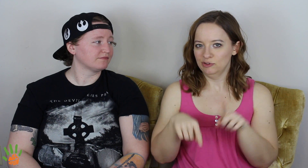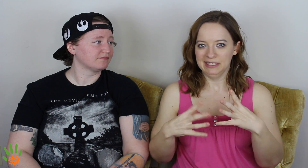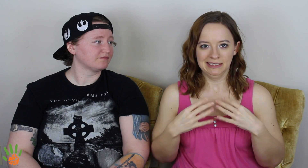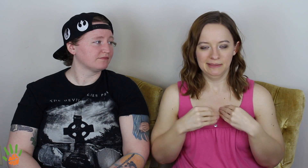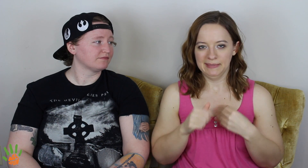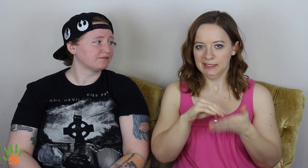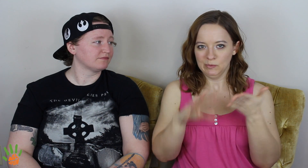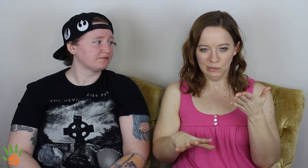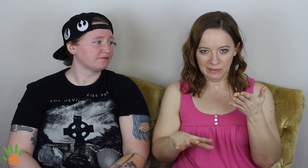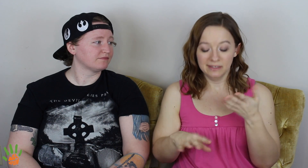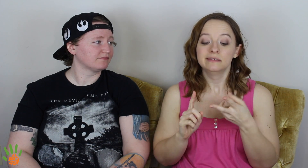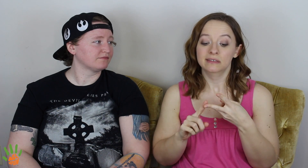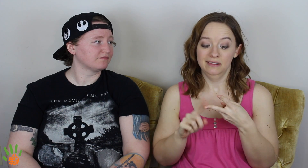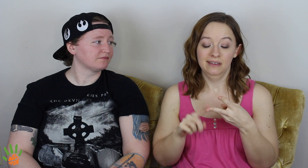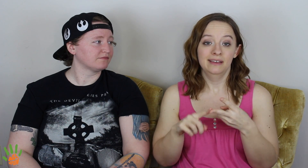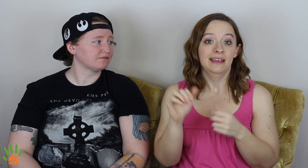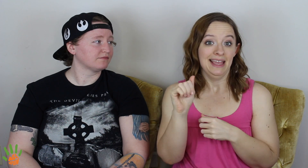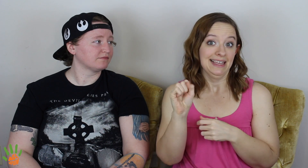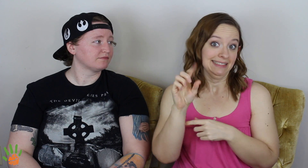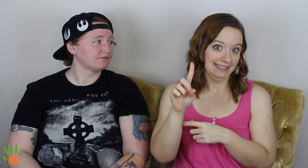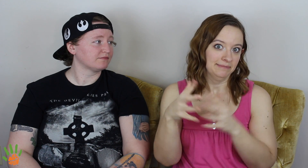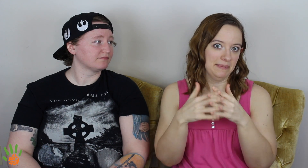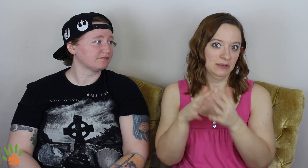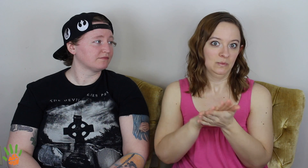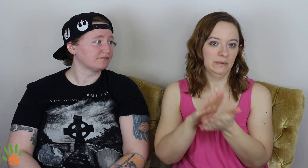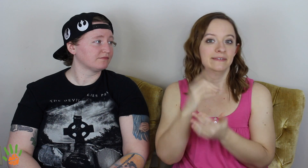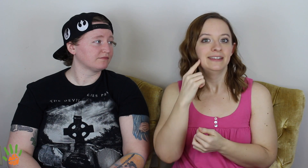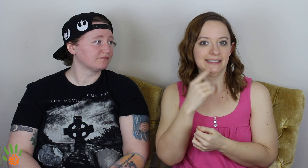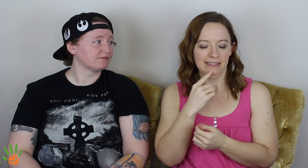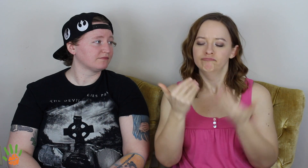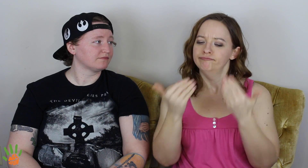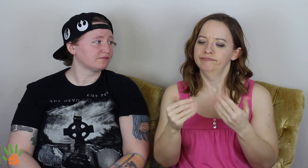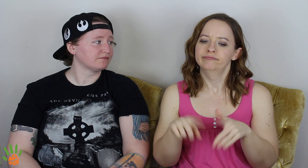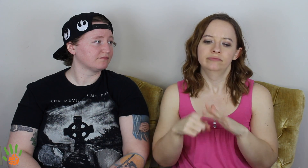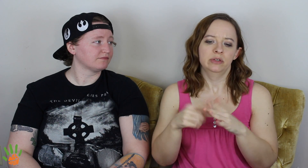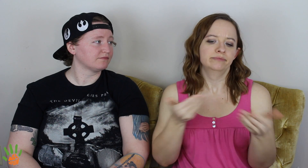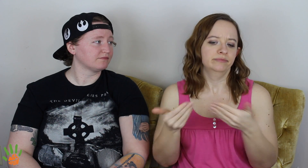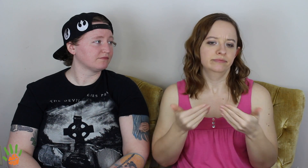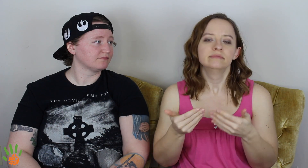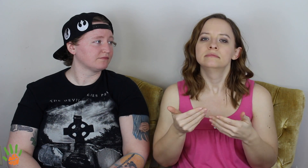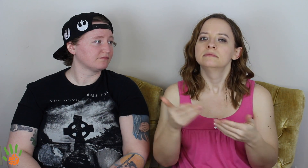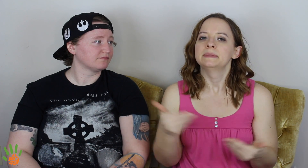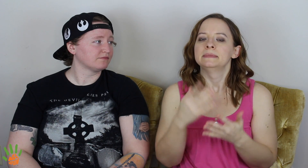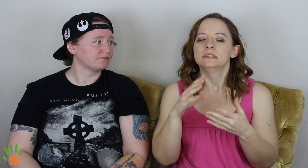So, they couldn't accept any students. ASD, American School of the Deaf, were able to start admitting students right away